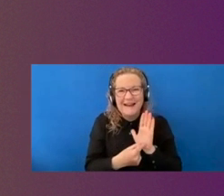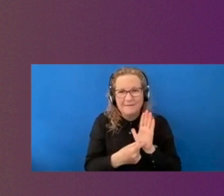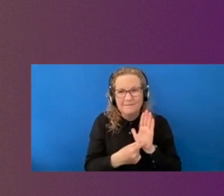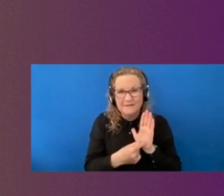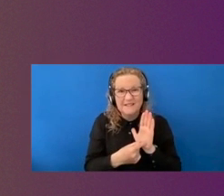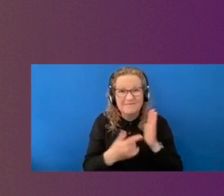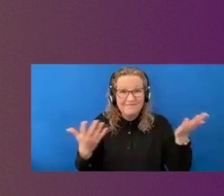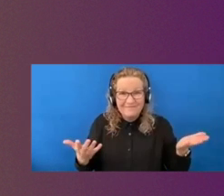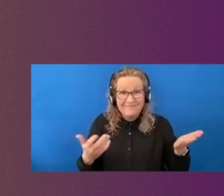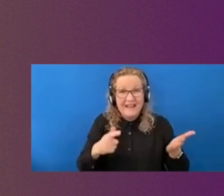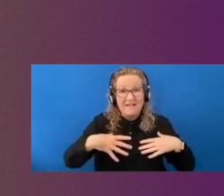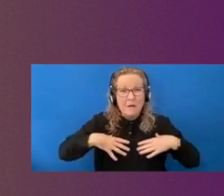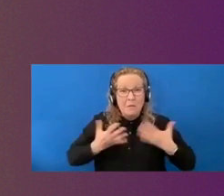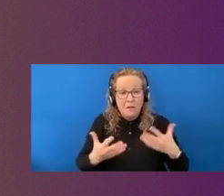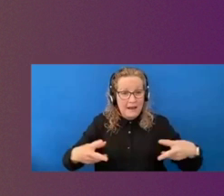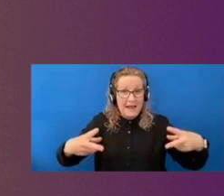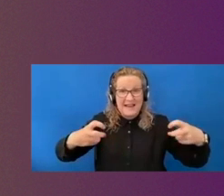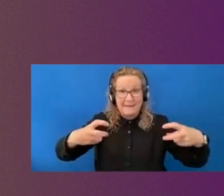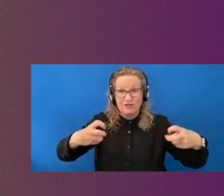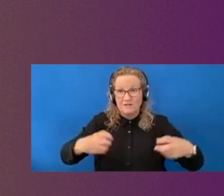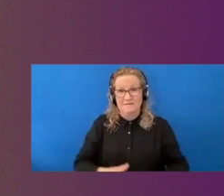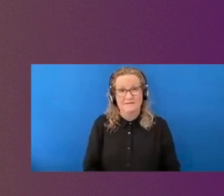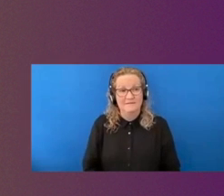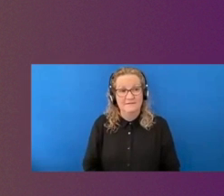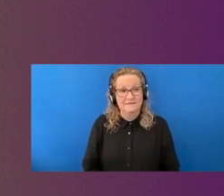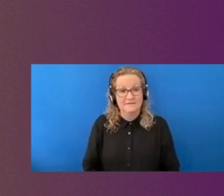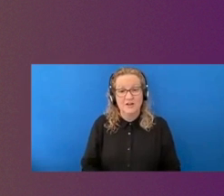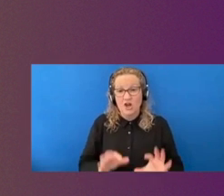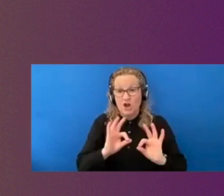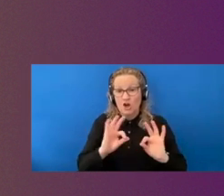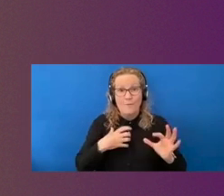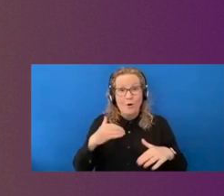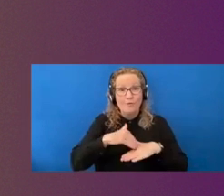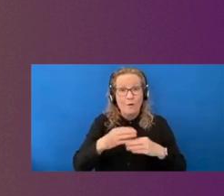has a built-in live caption so suddenly nobody has any problem with live captions so it's very